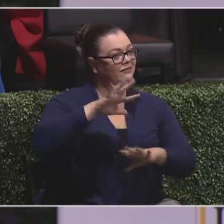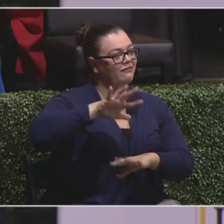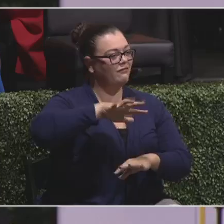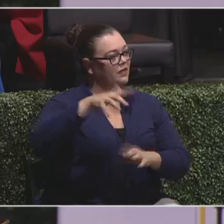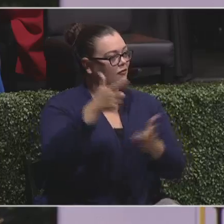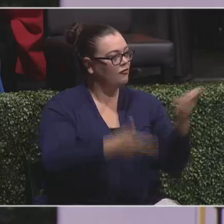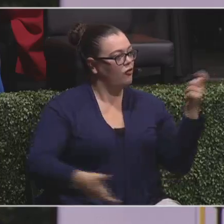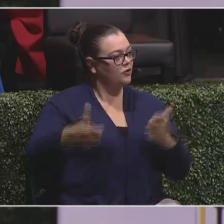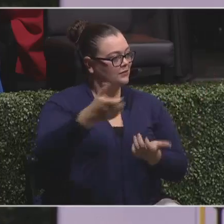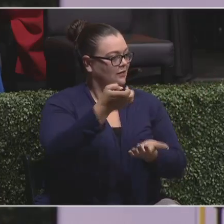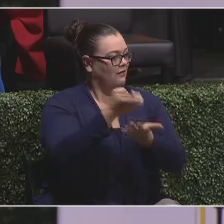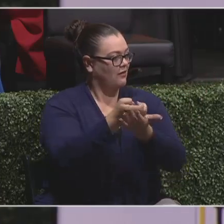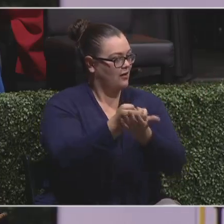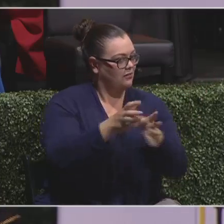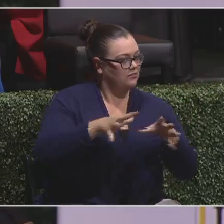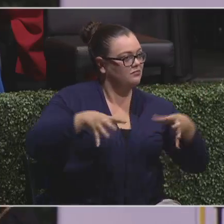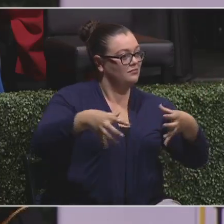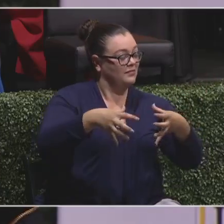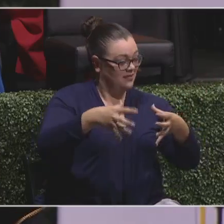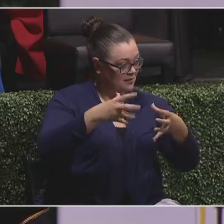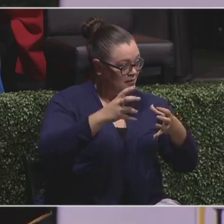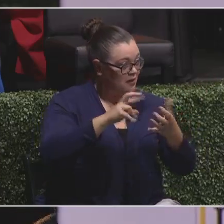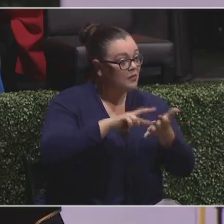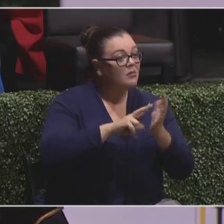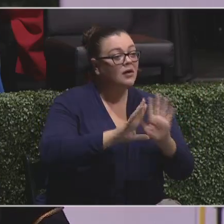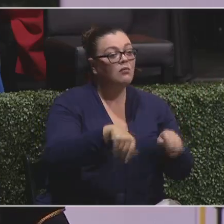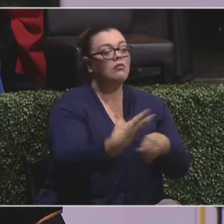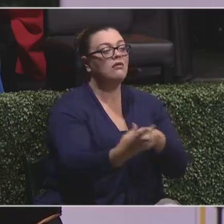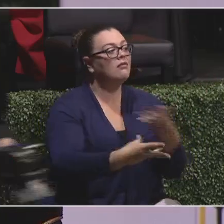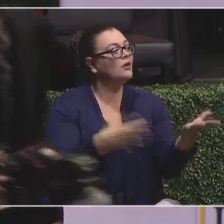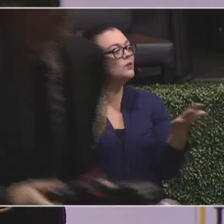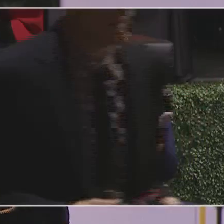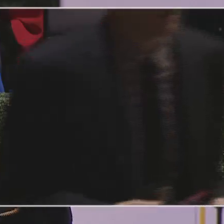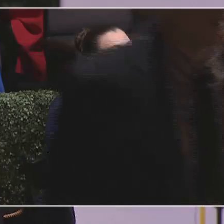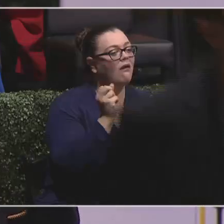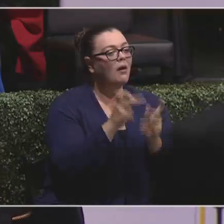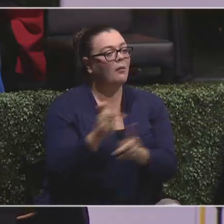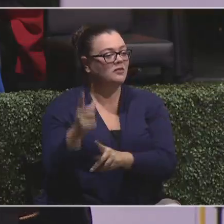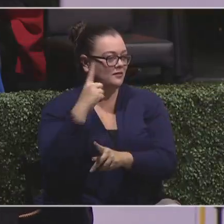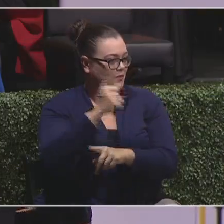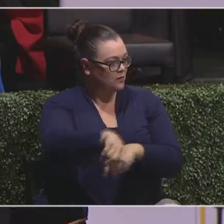BECAUSE DURING YOUR TIME HERE, WE WITNESS WORLD CHANGING M OMENTS TOGETHER.